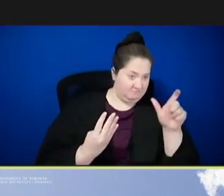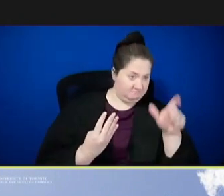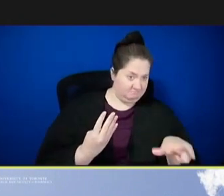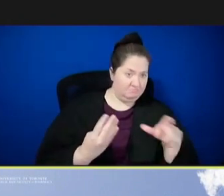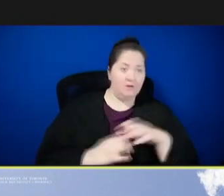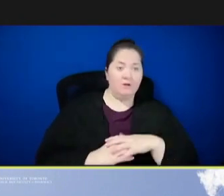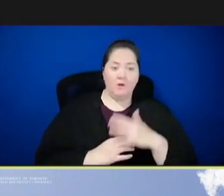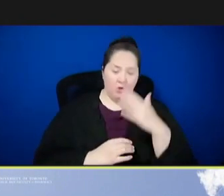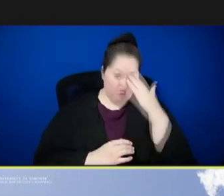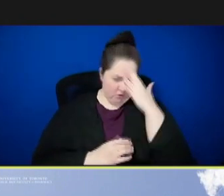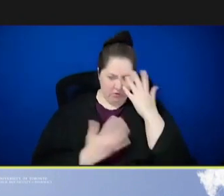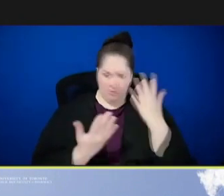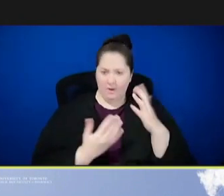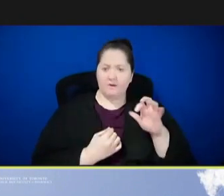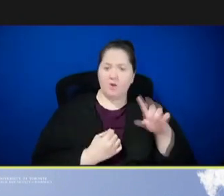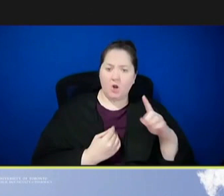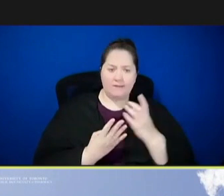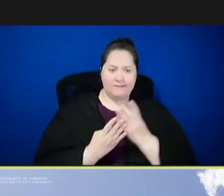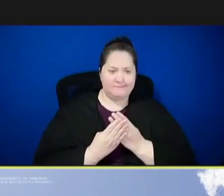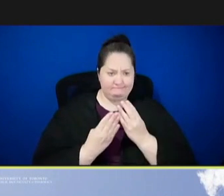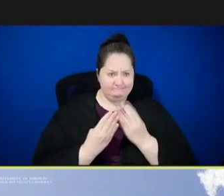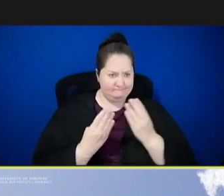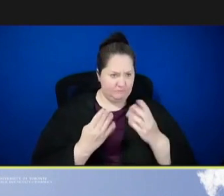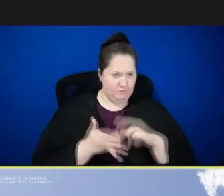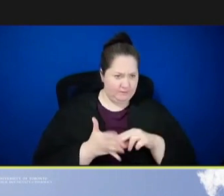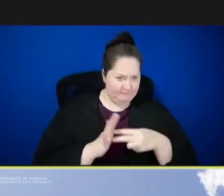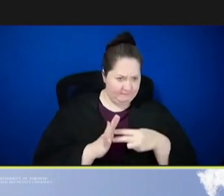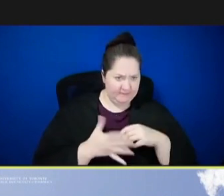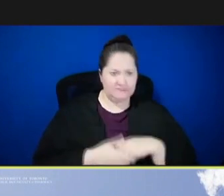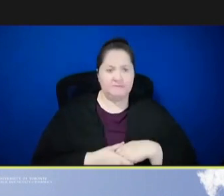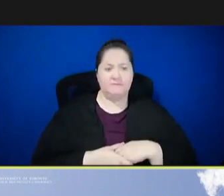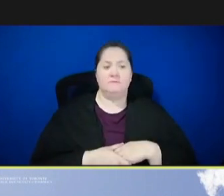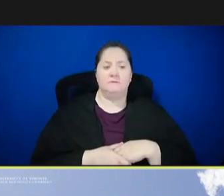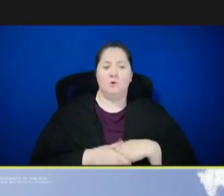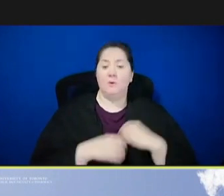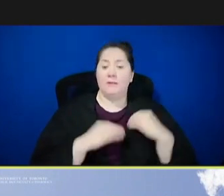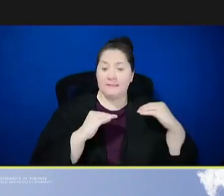what CARD is. You need to know what all these letters stand for. And we teach people this. It's